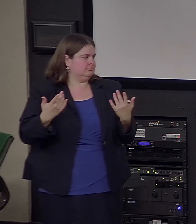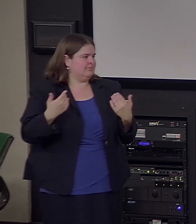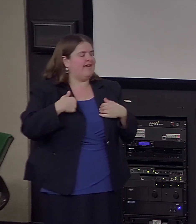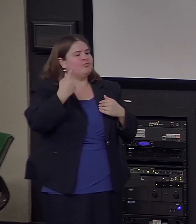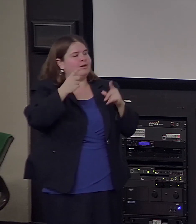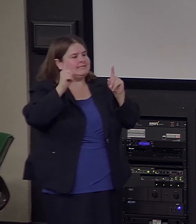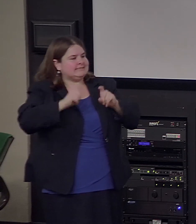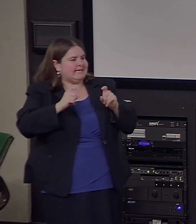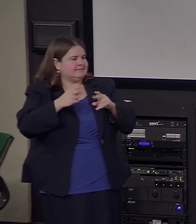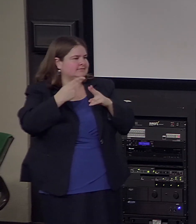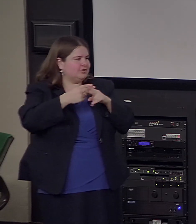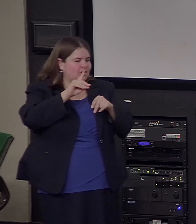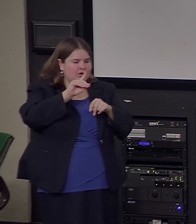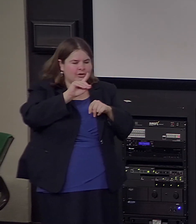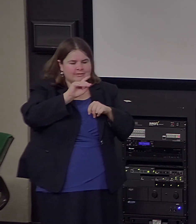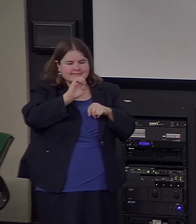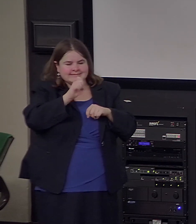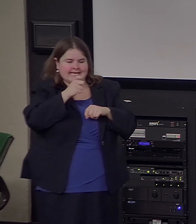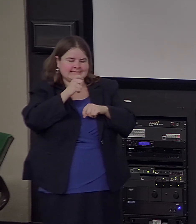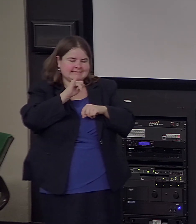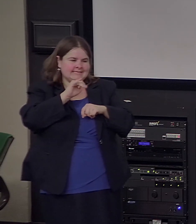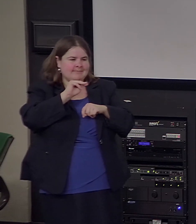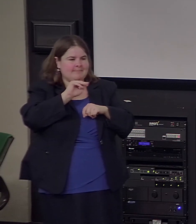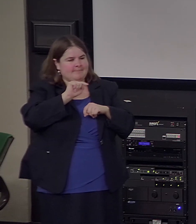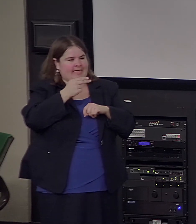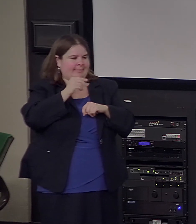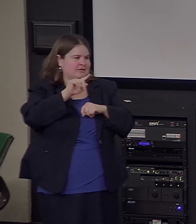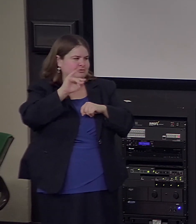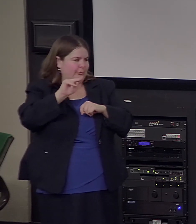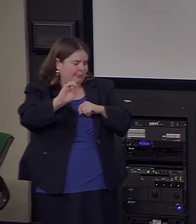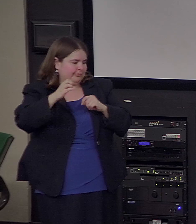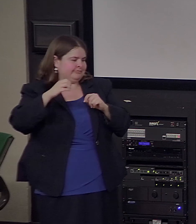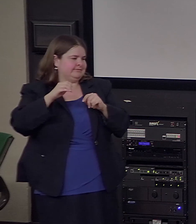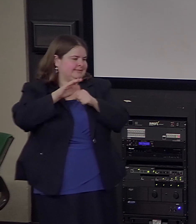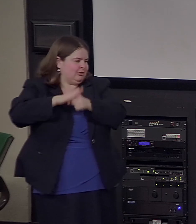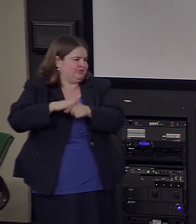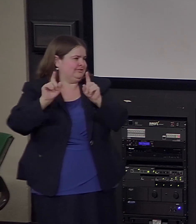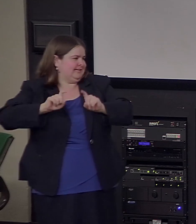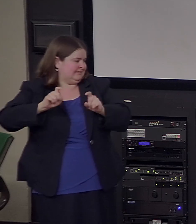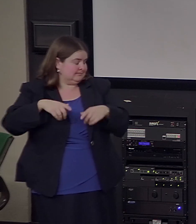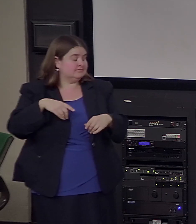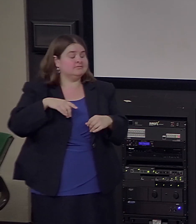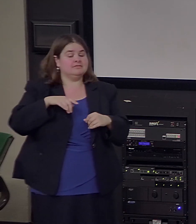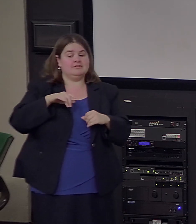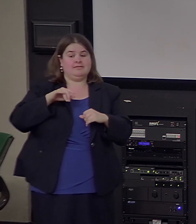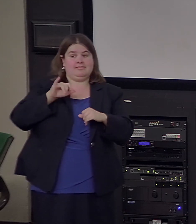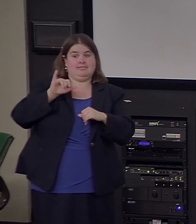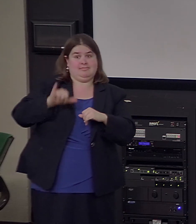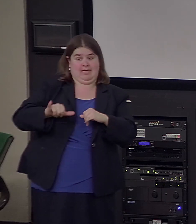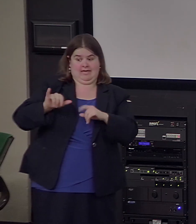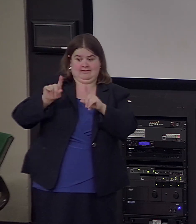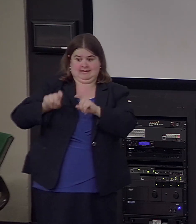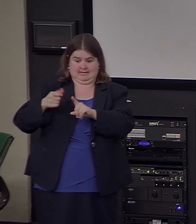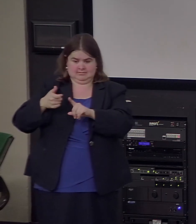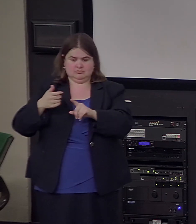the dexamethasone repression test which was a challenge to the stress system to see whether